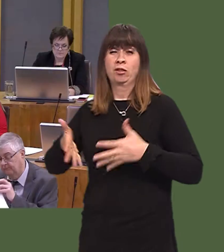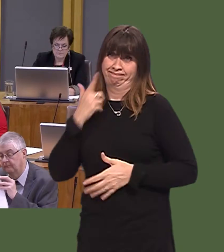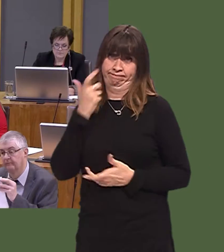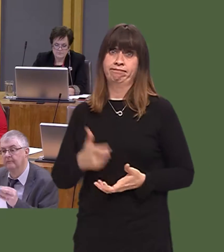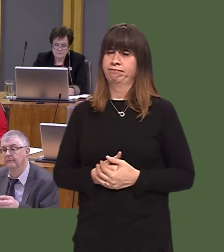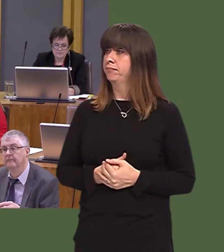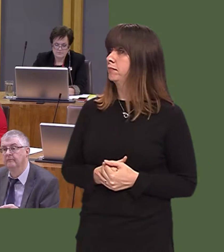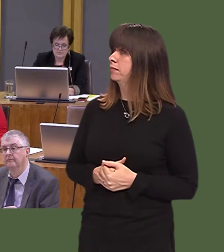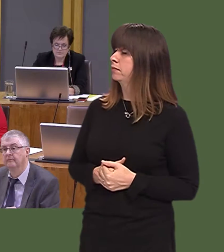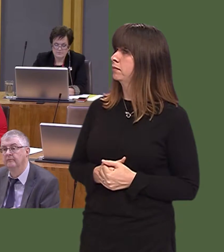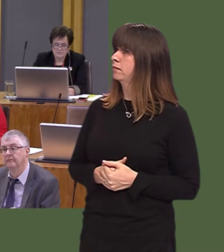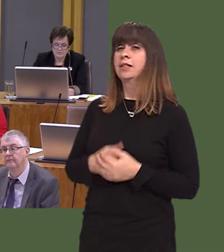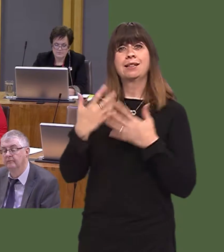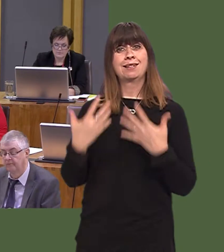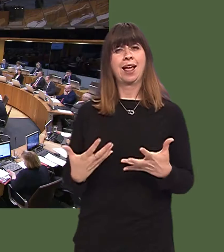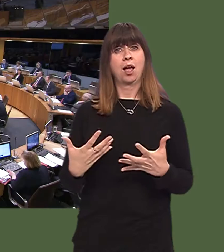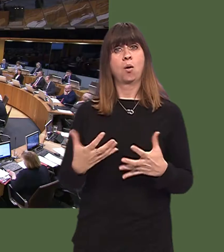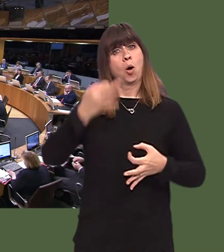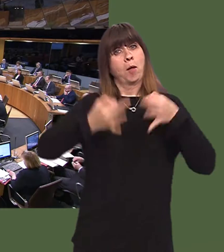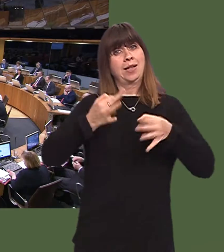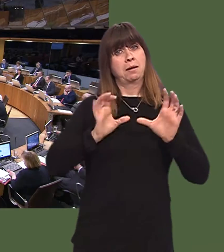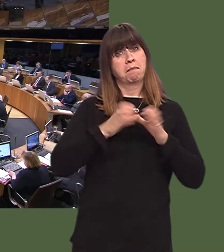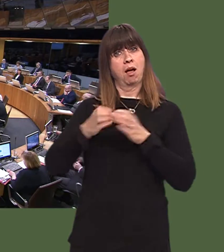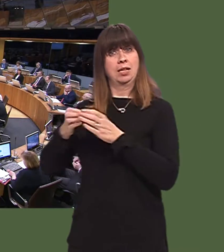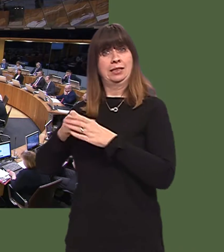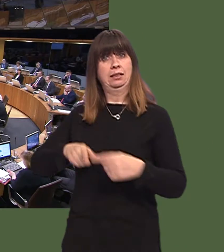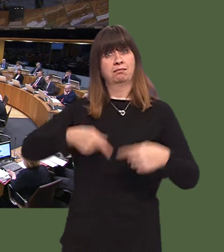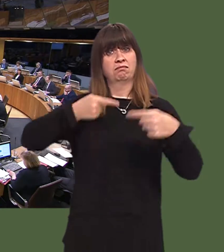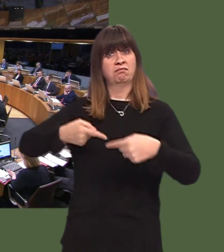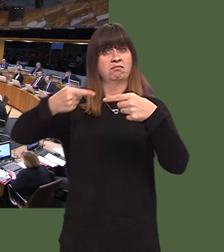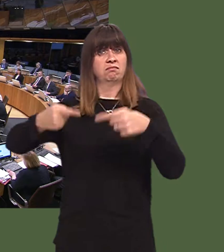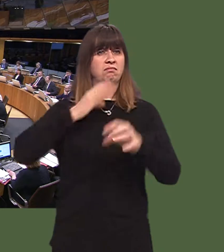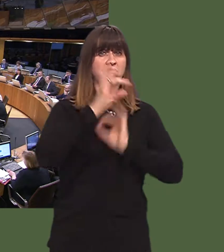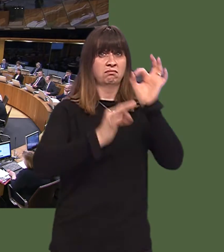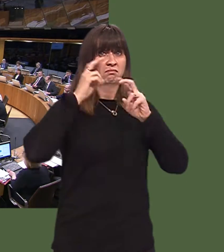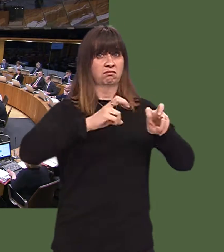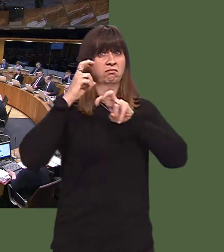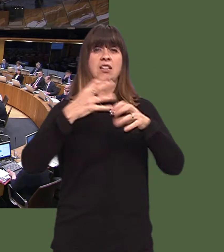Y Llywydd / The Llywydd: Questions now from the party leaders. The leader of the UKIP group, Neil Hamilton. Neil Hamilton: Diolch yn fawr, Lywydd.